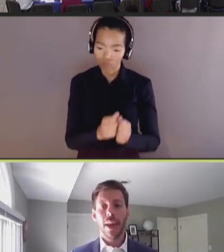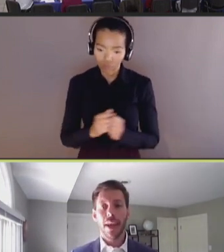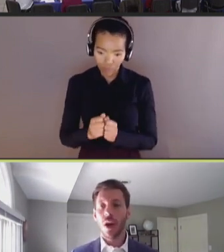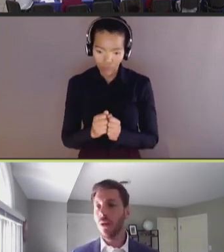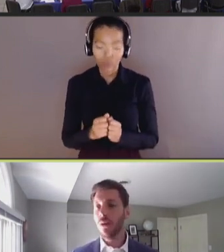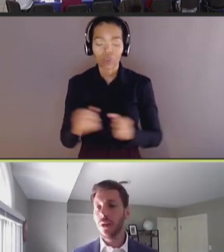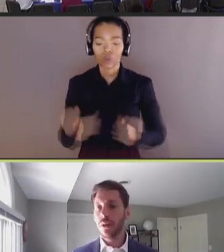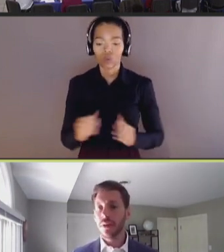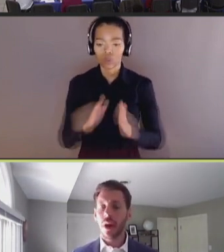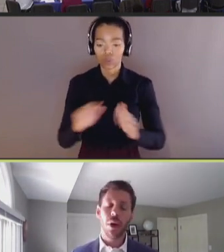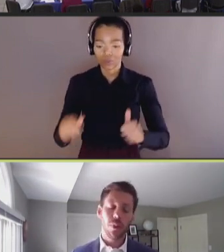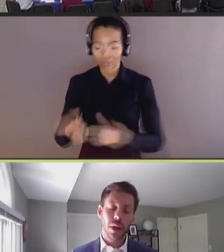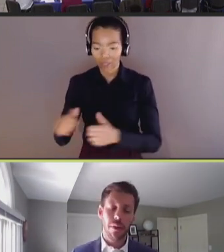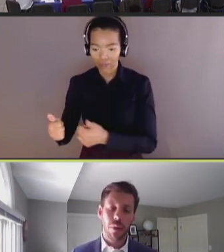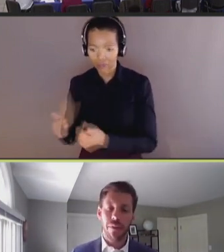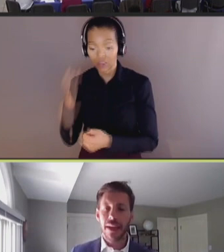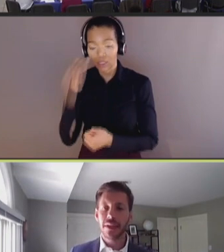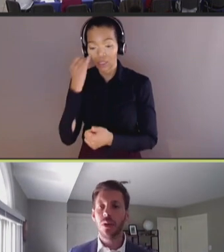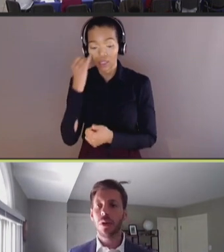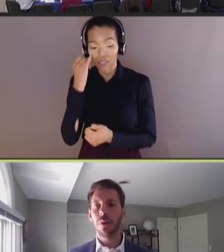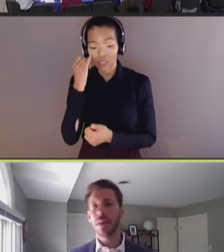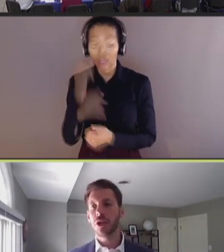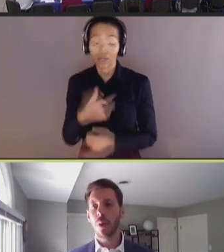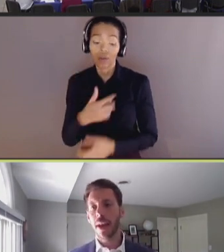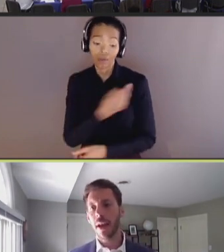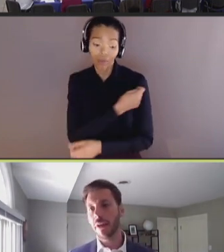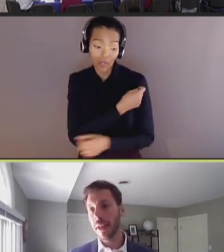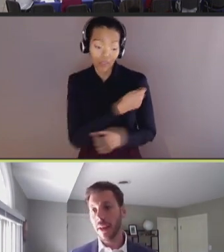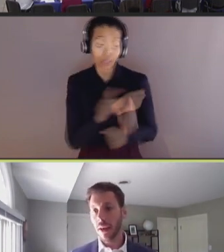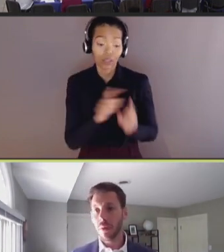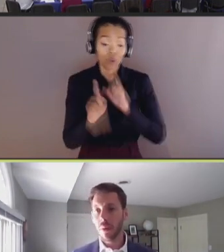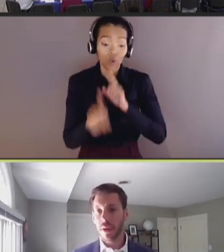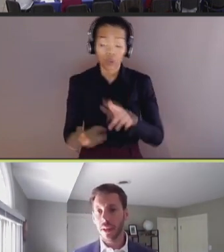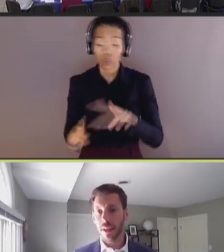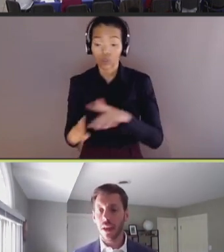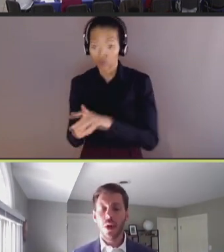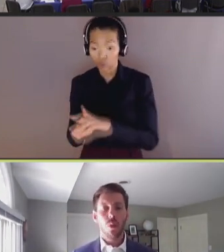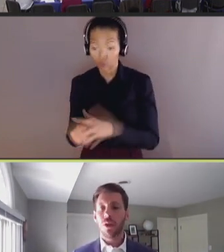When a code -- when a vaccine order may show up at a health plan and appropriately with the